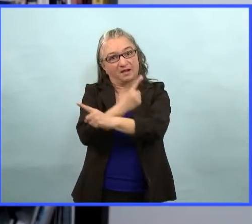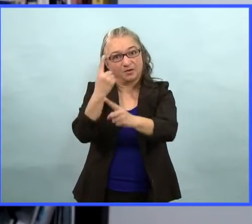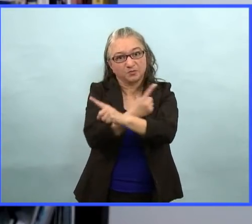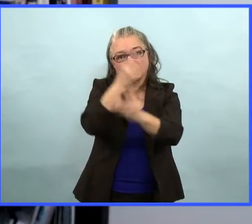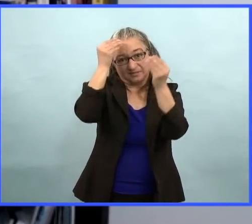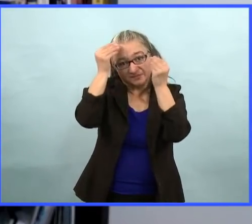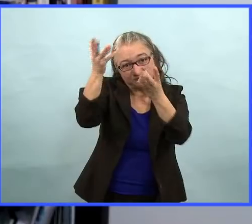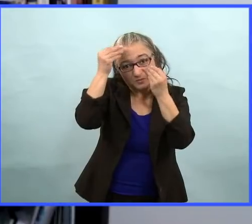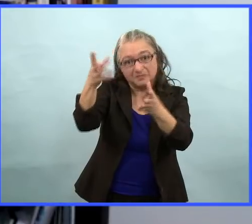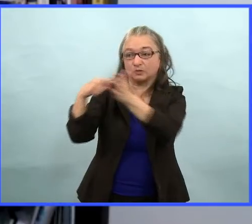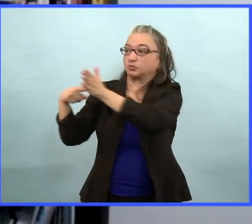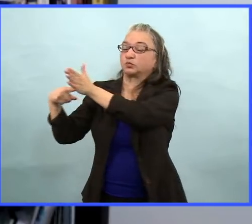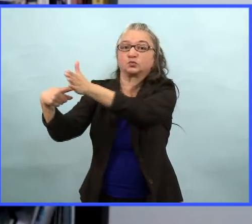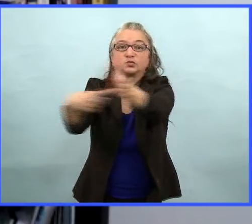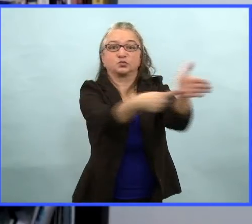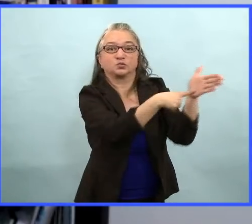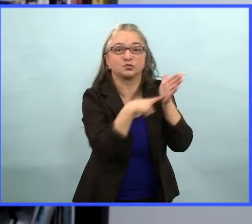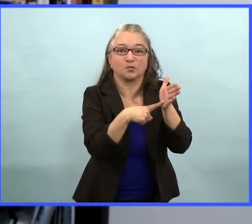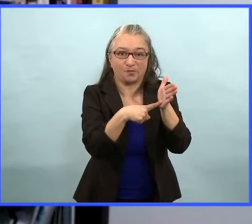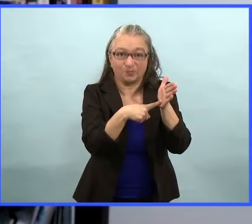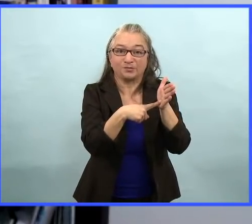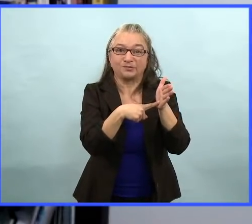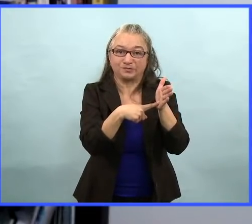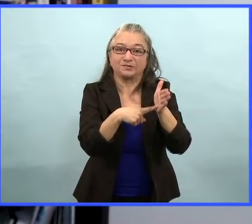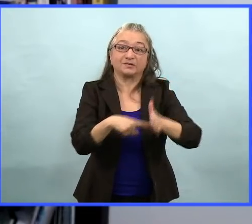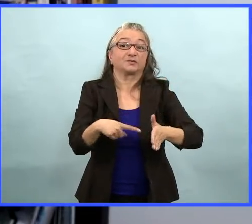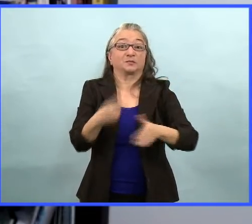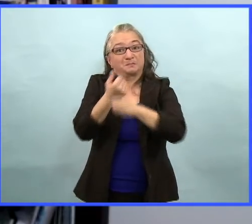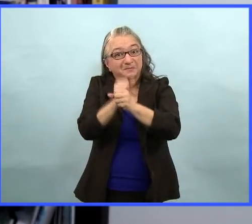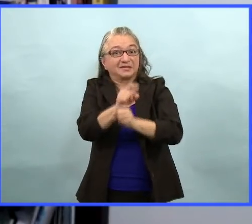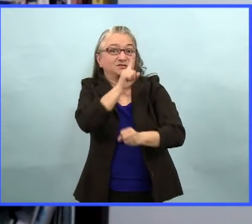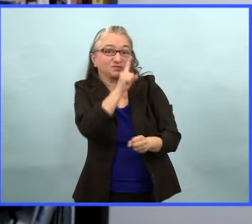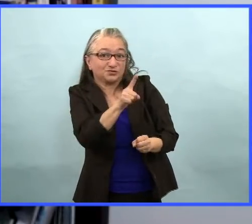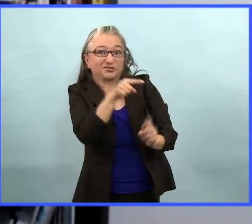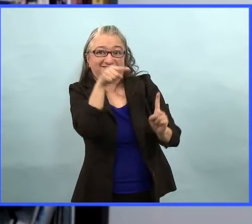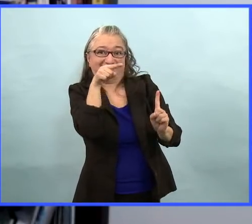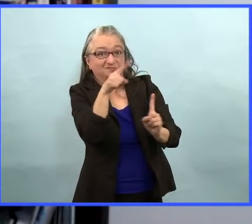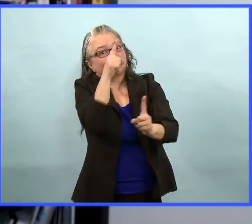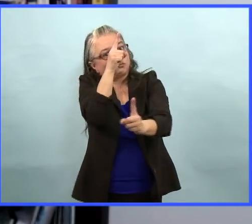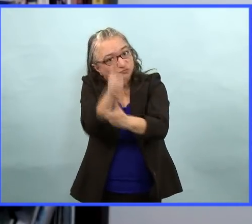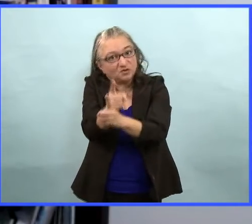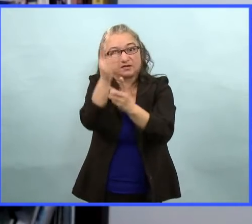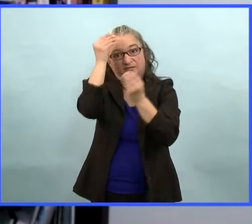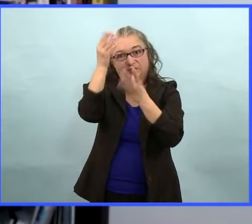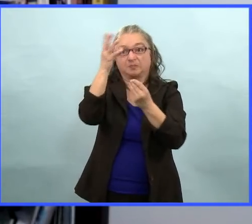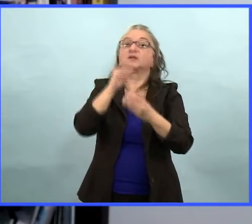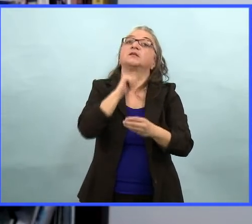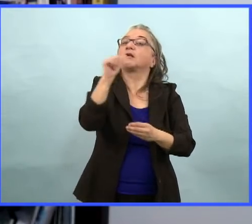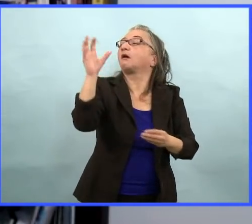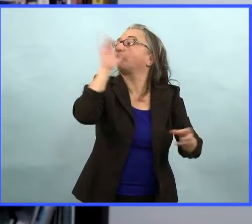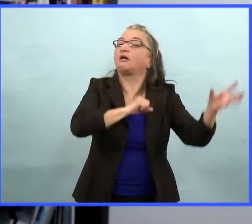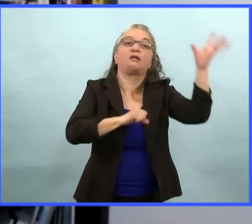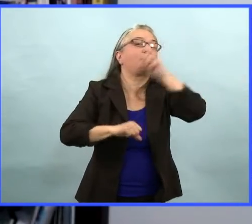a mechanism to communicate that in a meaningful way so um you know we am thankful to have that